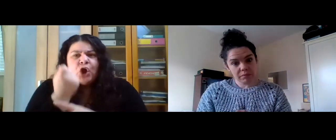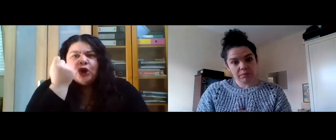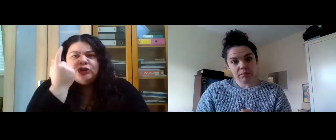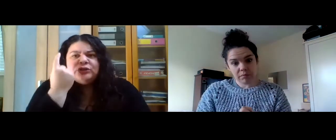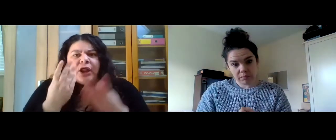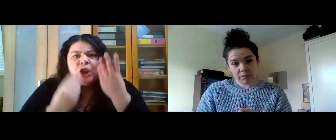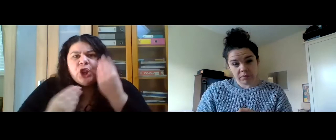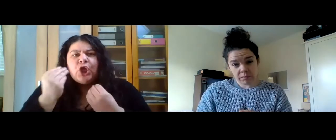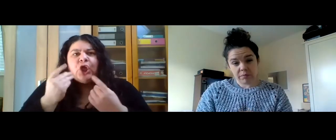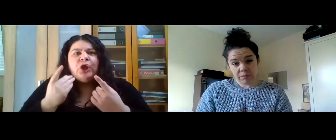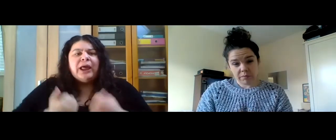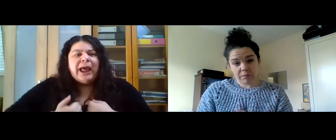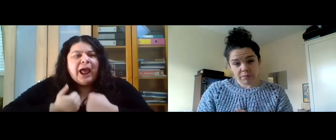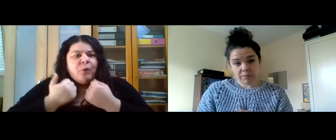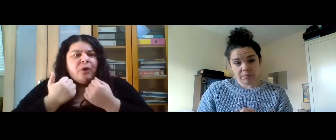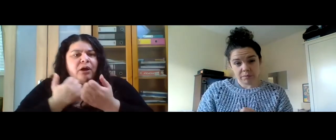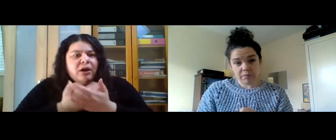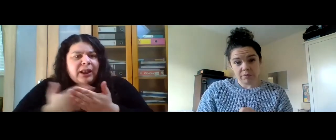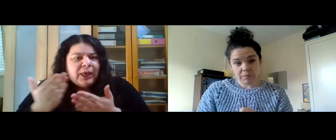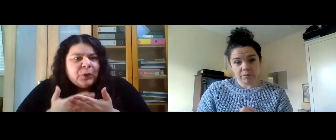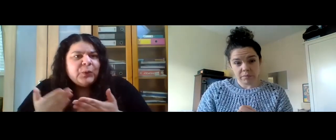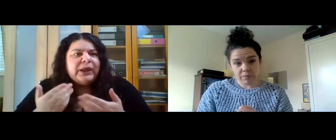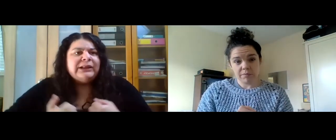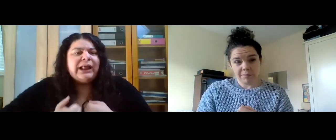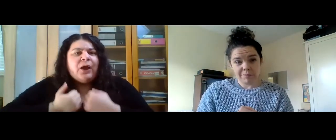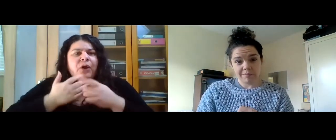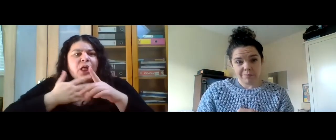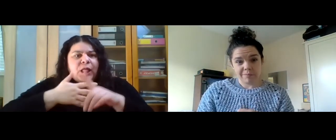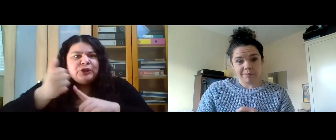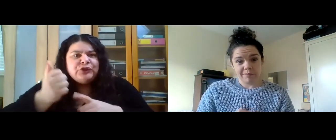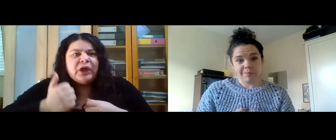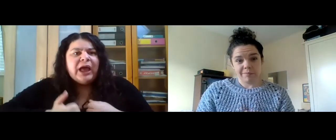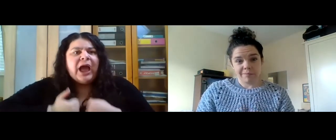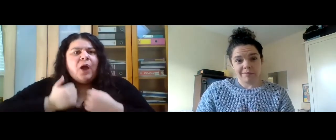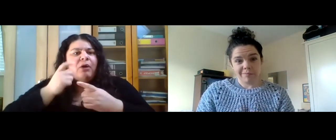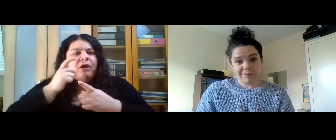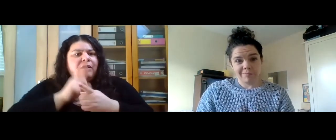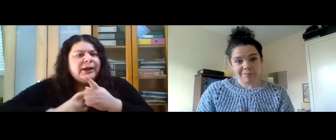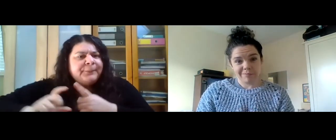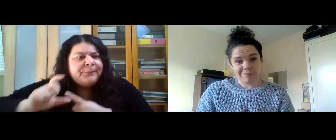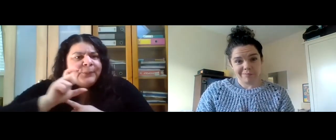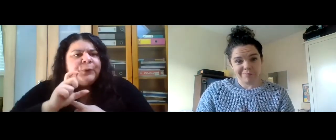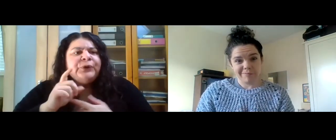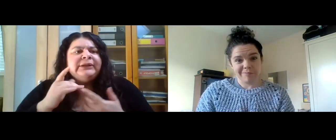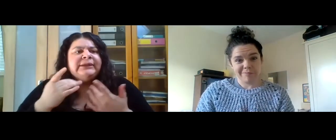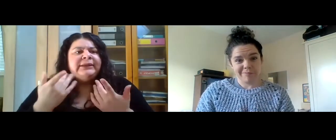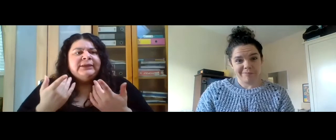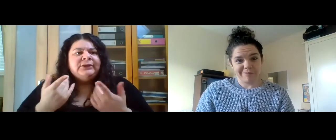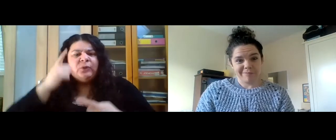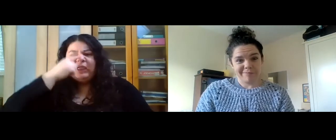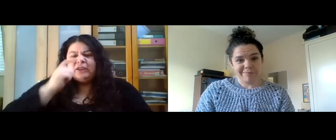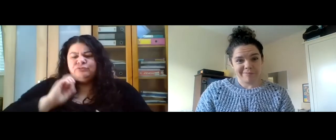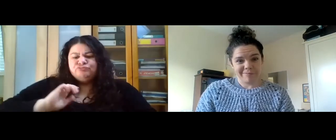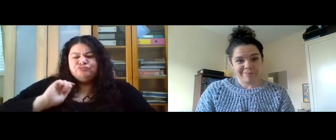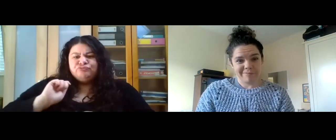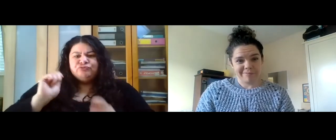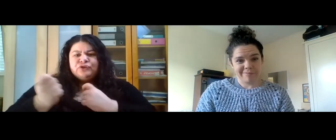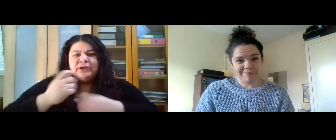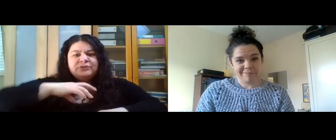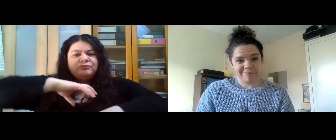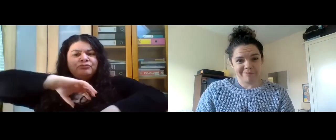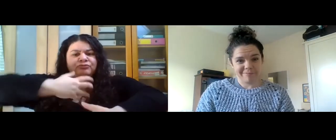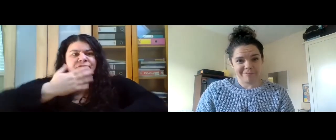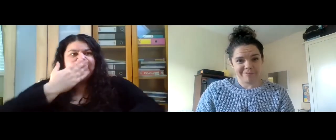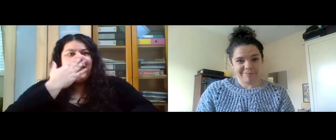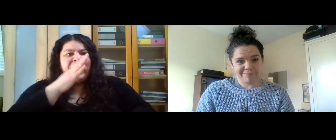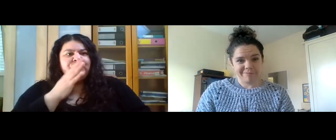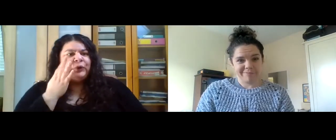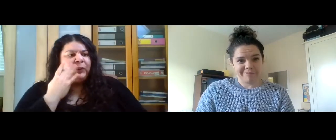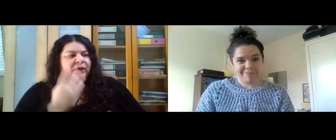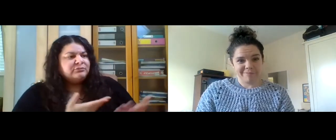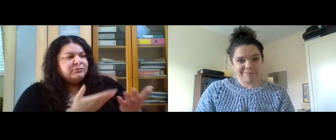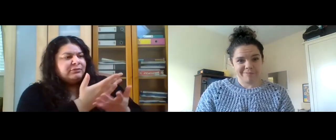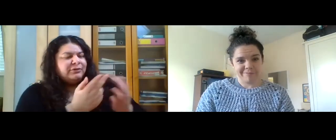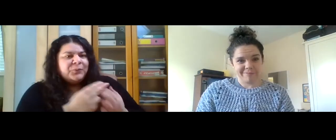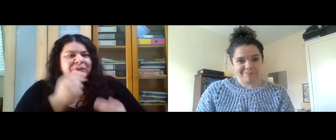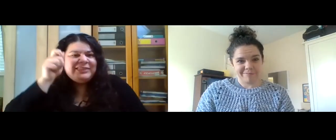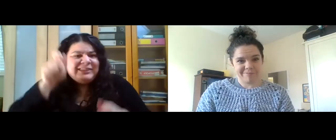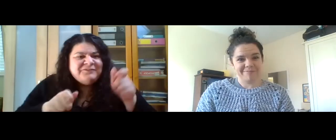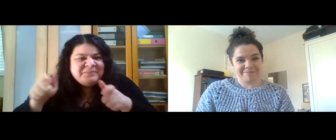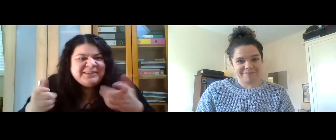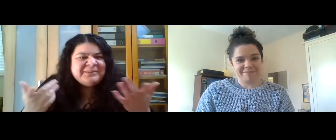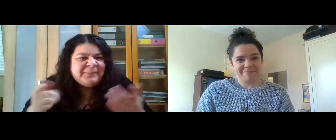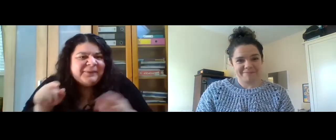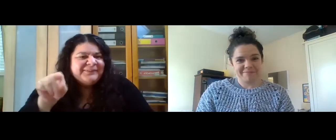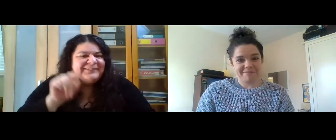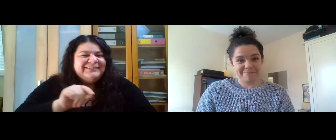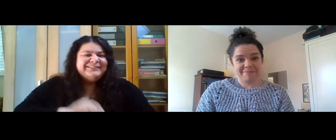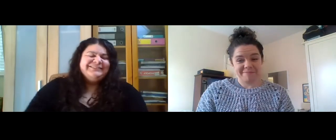about our language, our culture, the Deaf community and to really change their attitudes about communicating with deaf people.